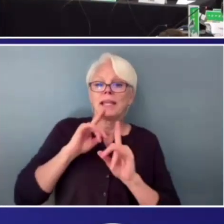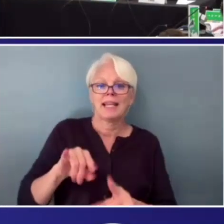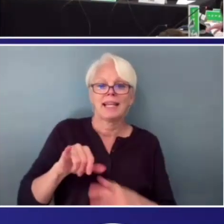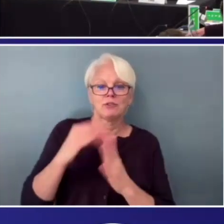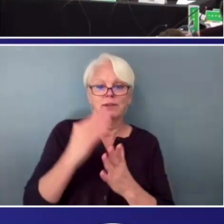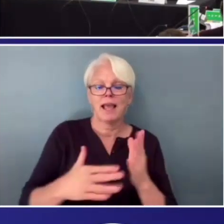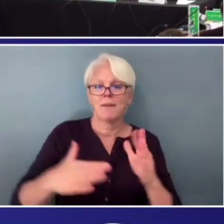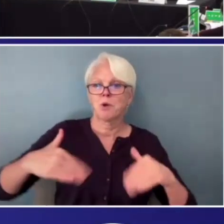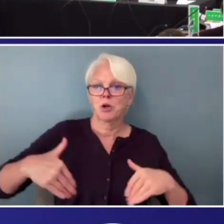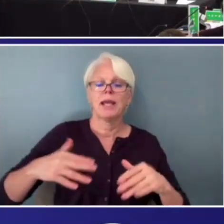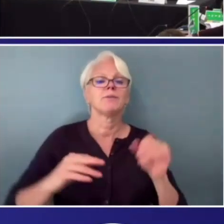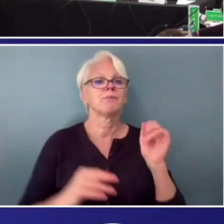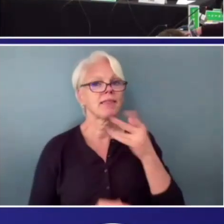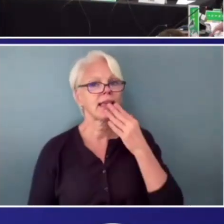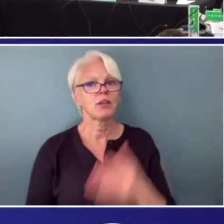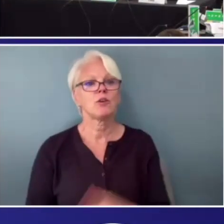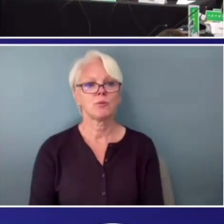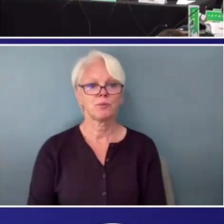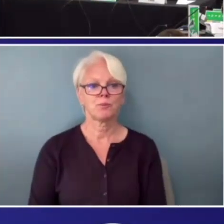Thank you. Ashley.